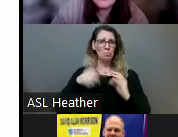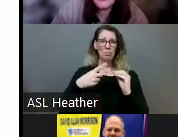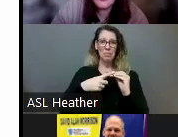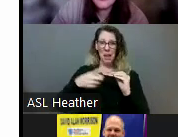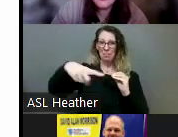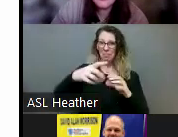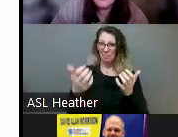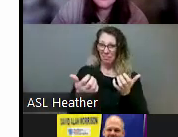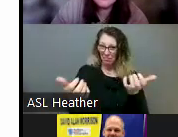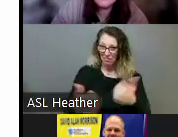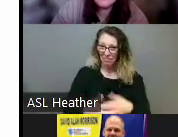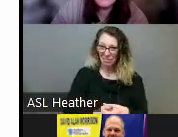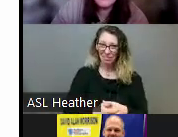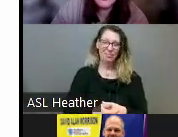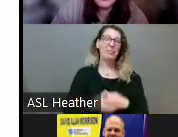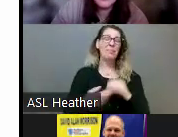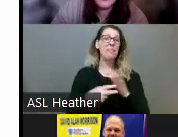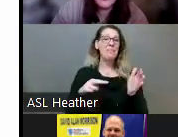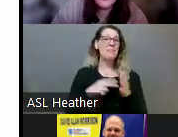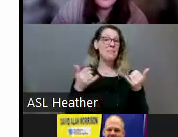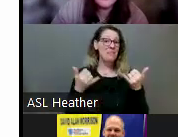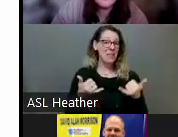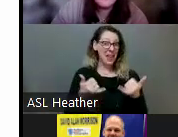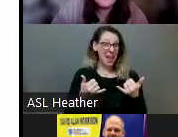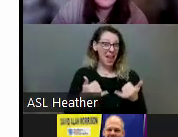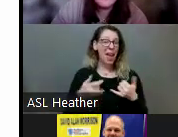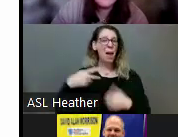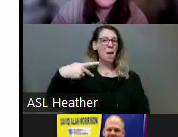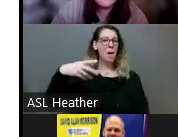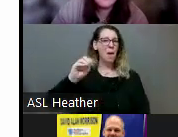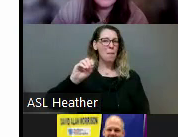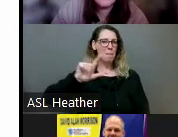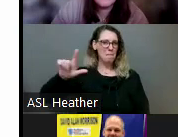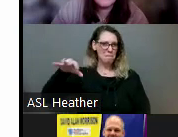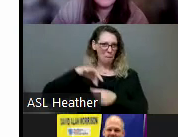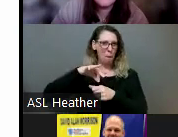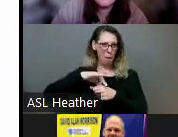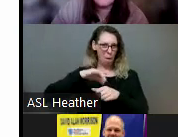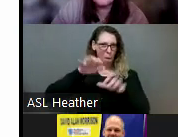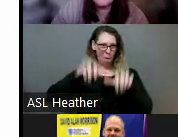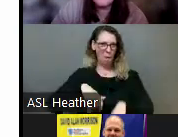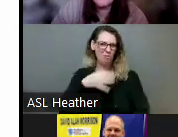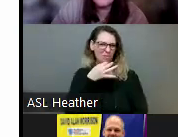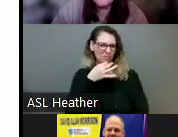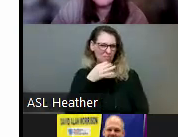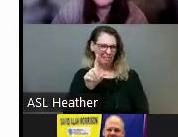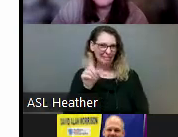so we are going to look at a poll here for a second, if I can find the polling feature